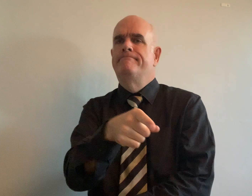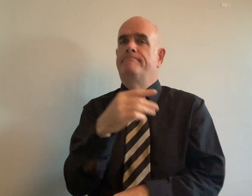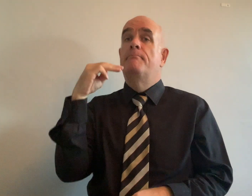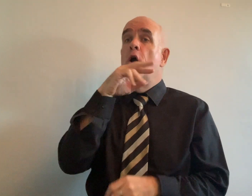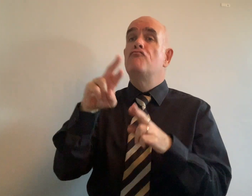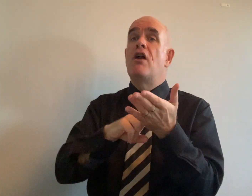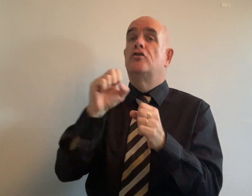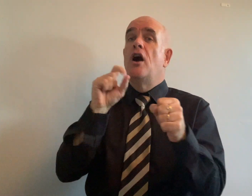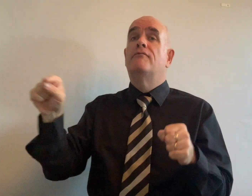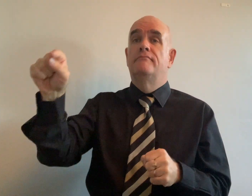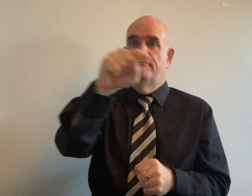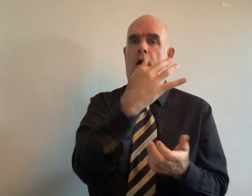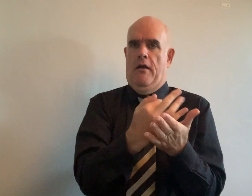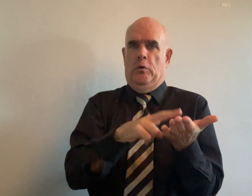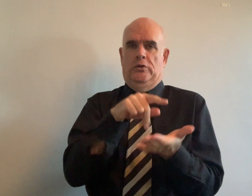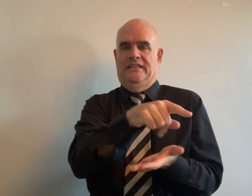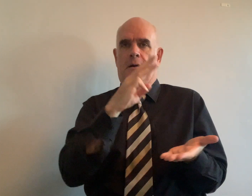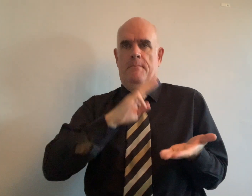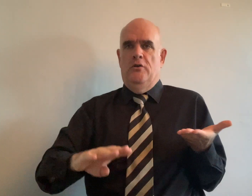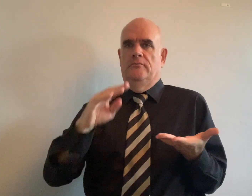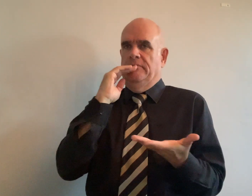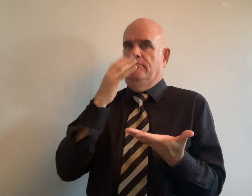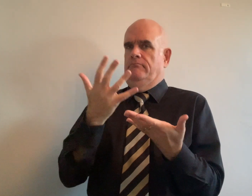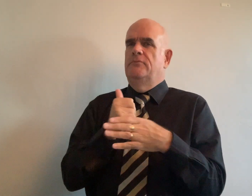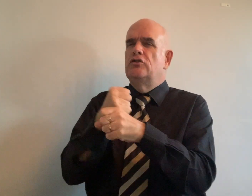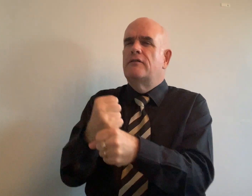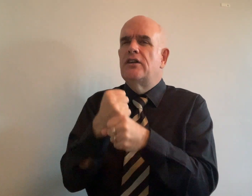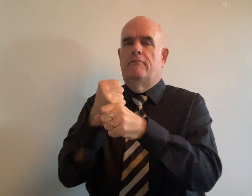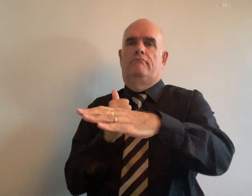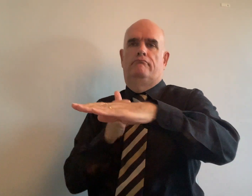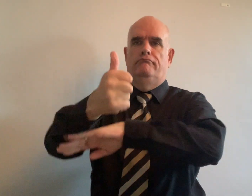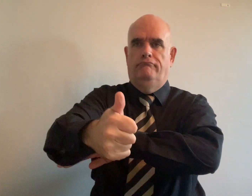That is what is central in the various religious services, the